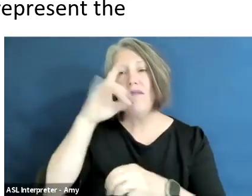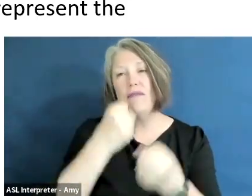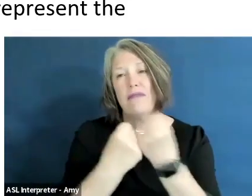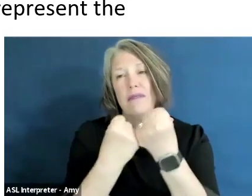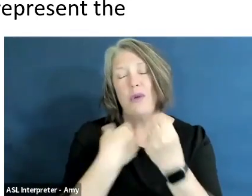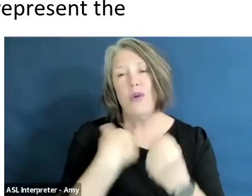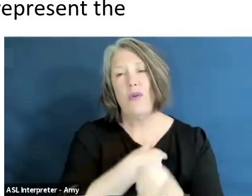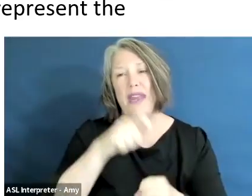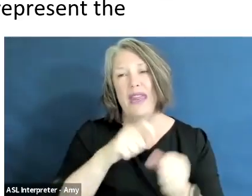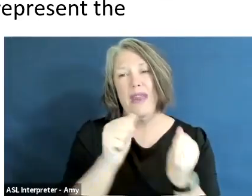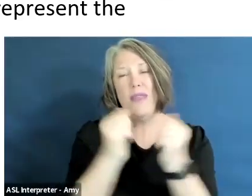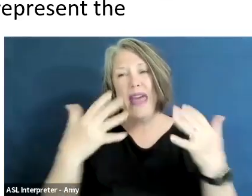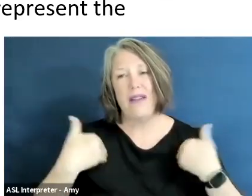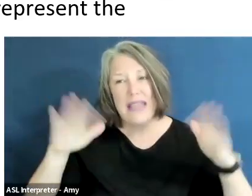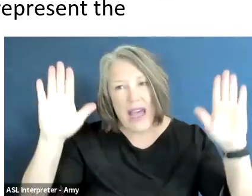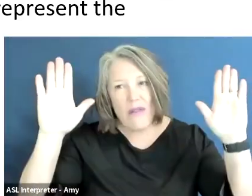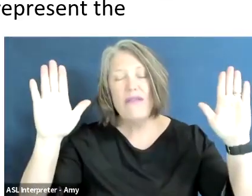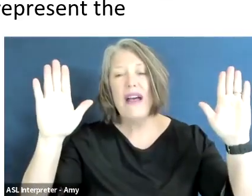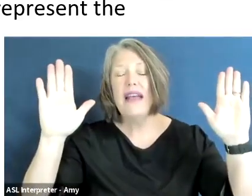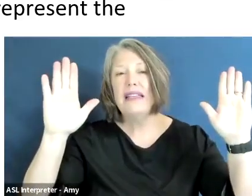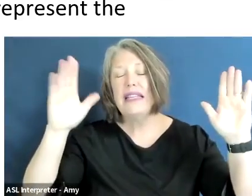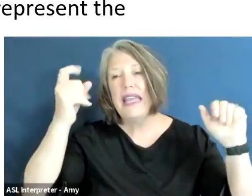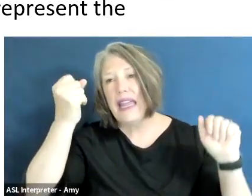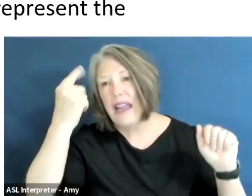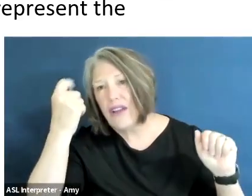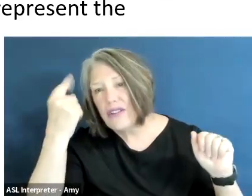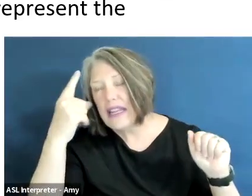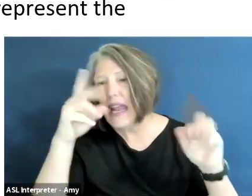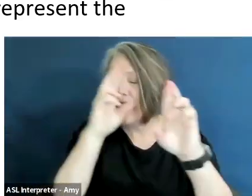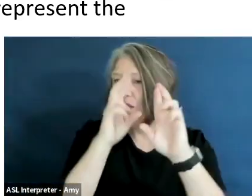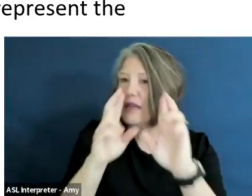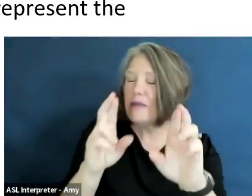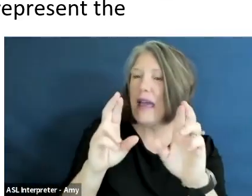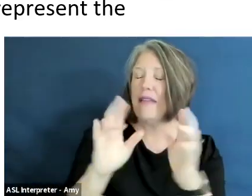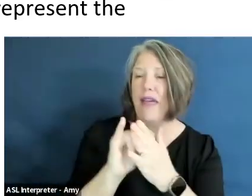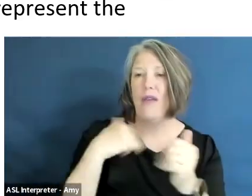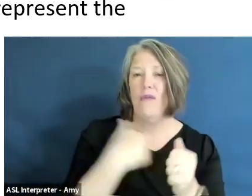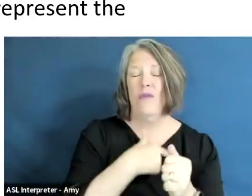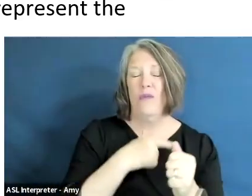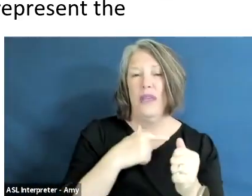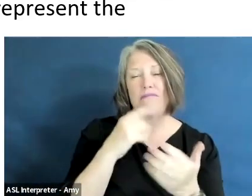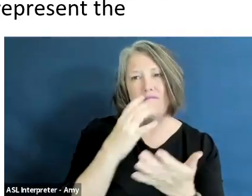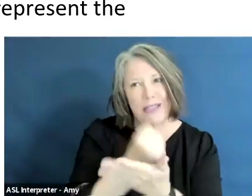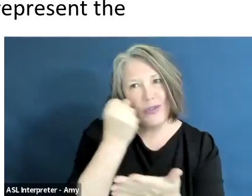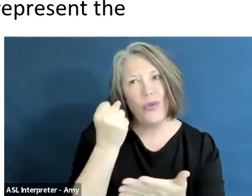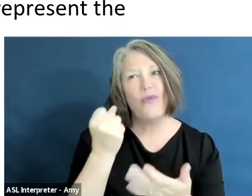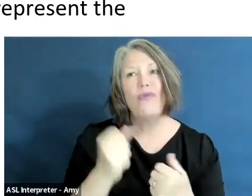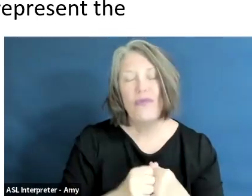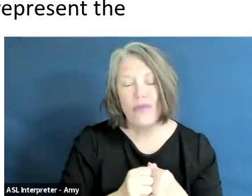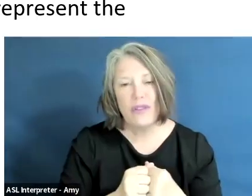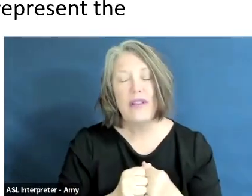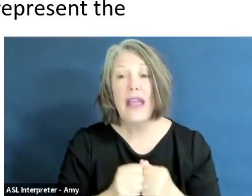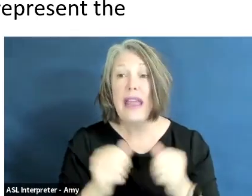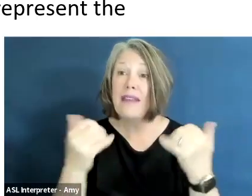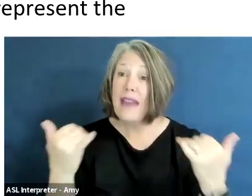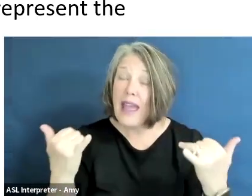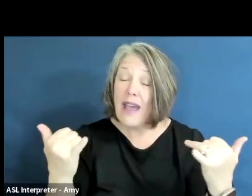sacrificing the understanding and respect that we deserve to get it. And with that, I am going